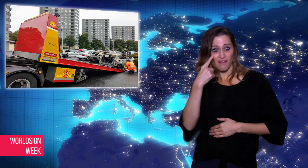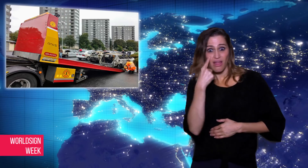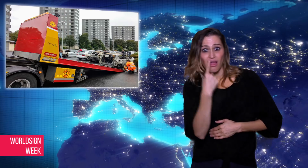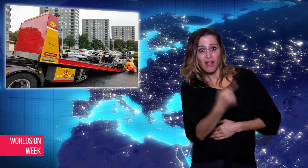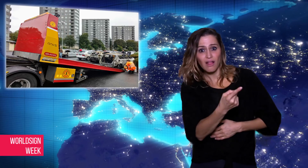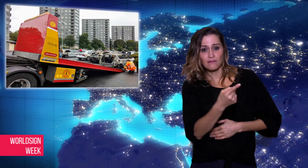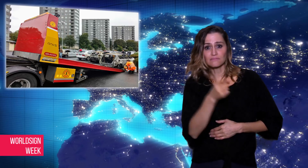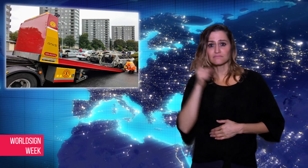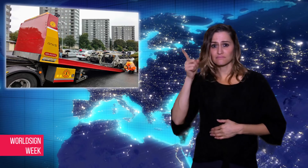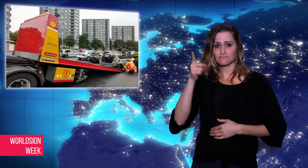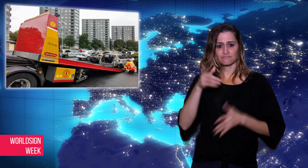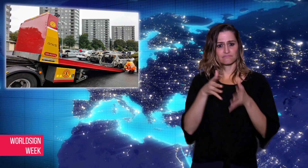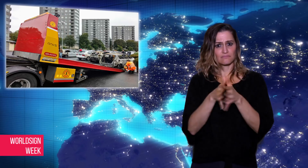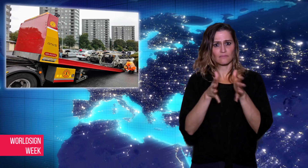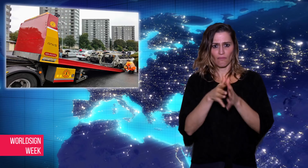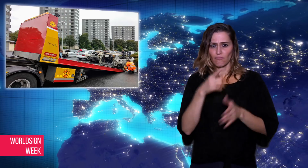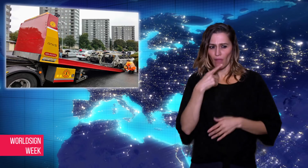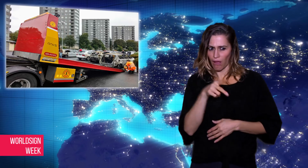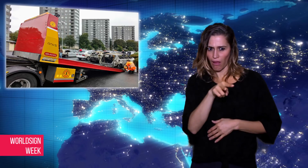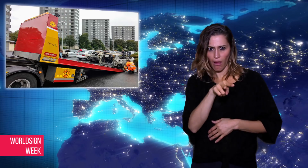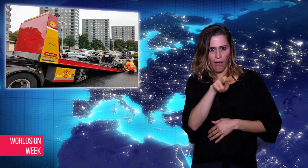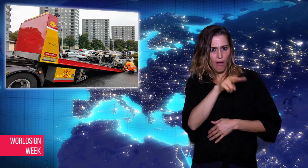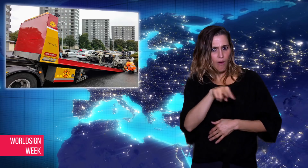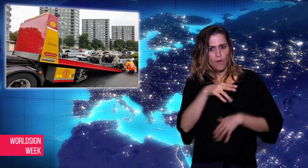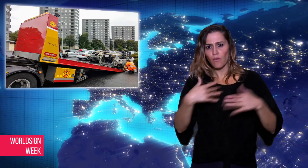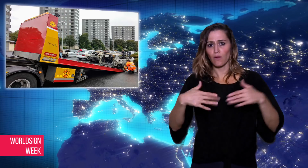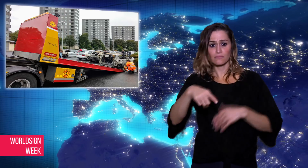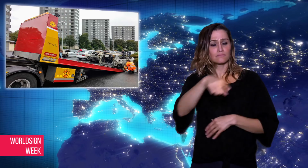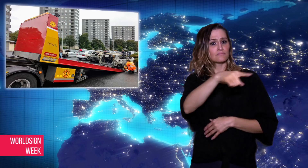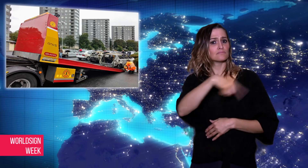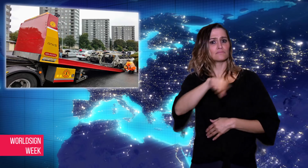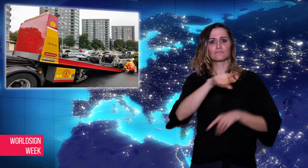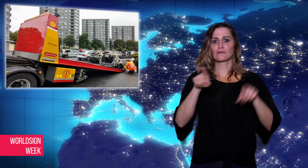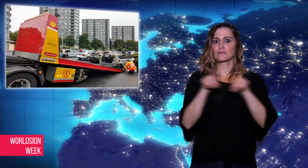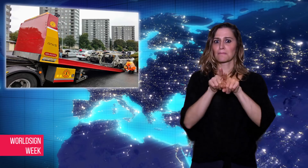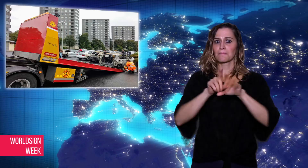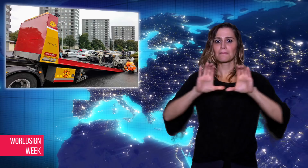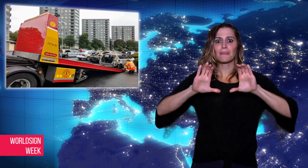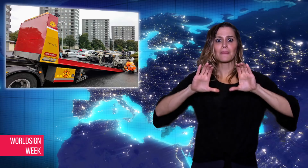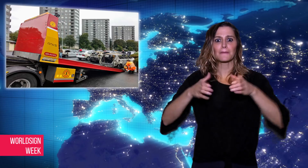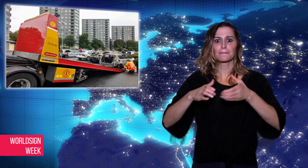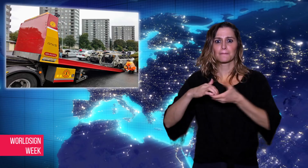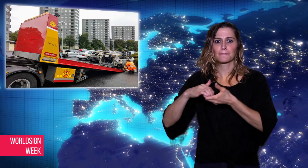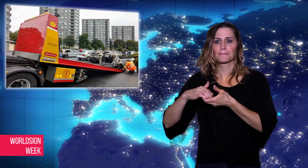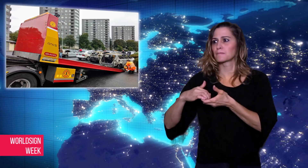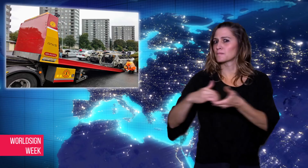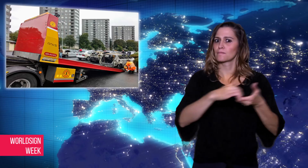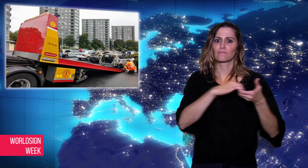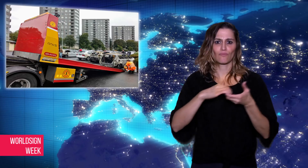“They acted like a team, absolutely.